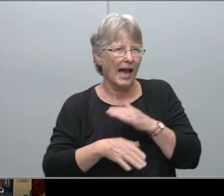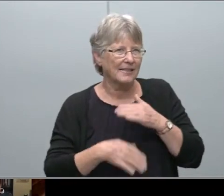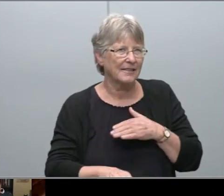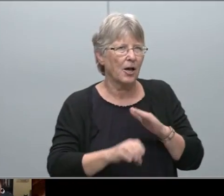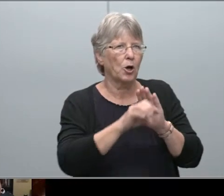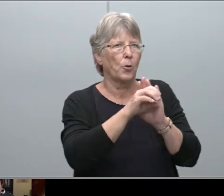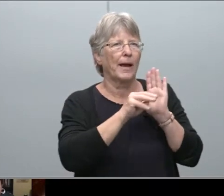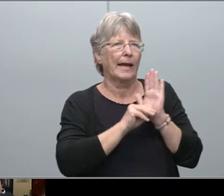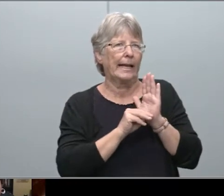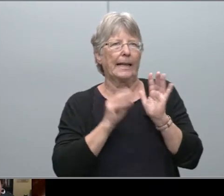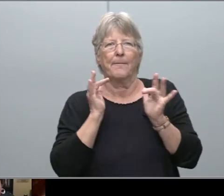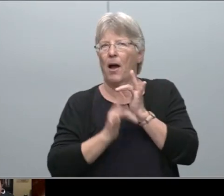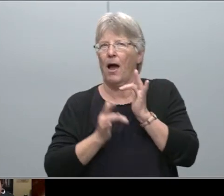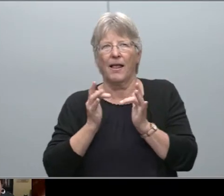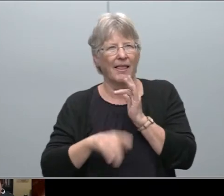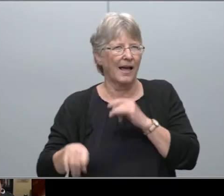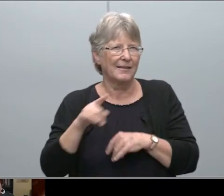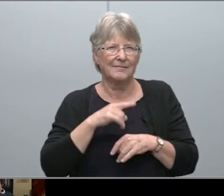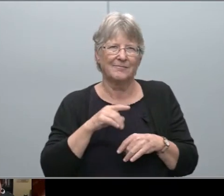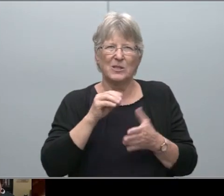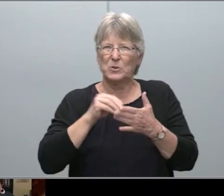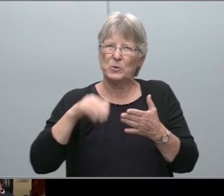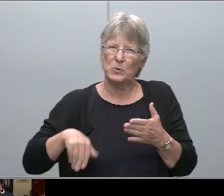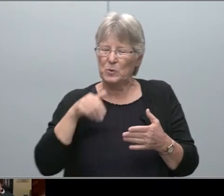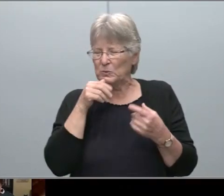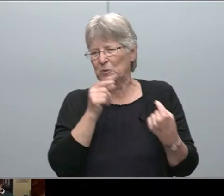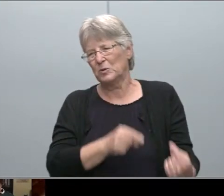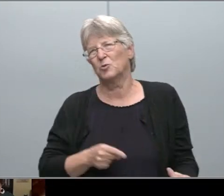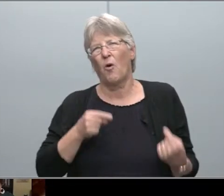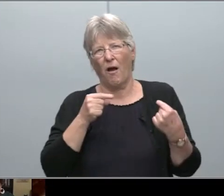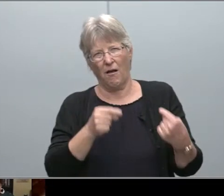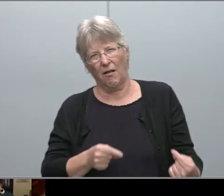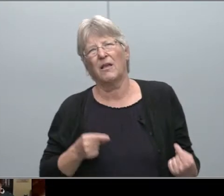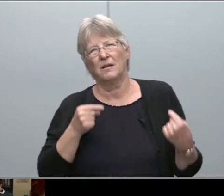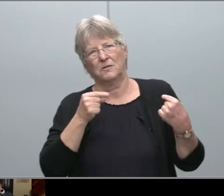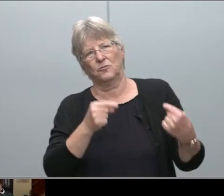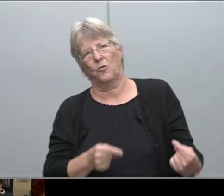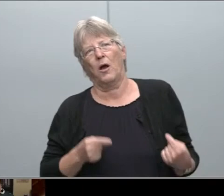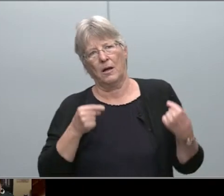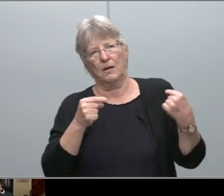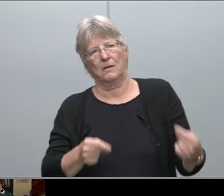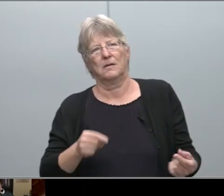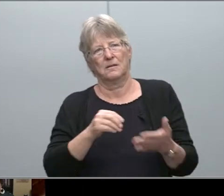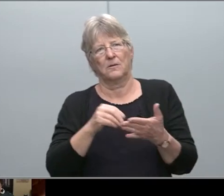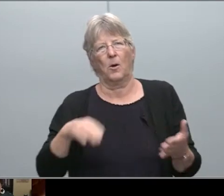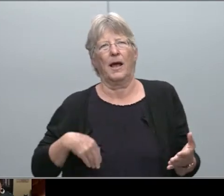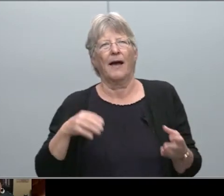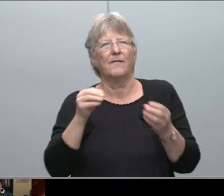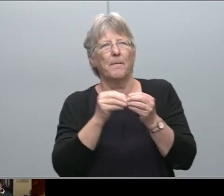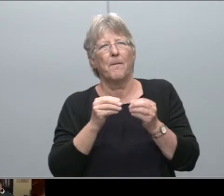Dr. Lucy Salazar, Chris Itson is gonna be running some of the plays, and also Renee Arkus.